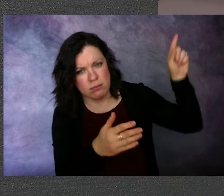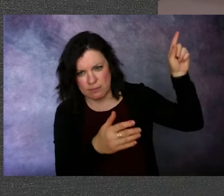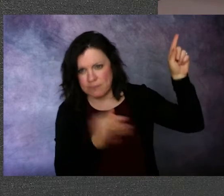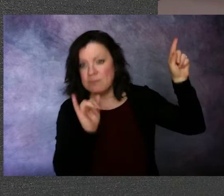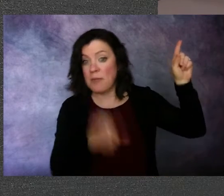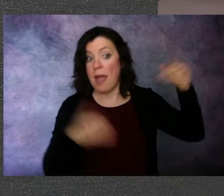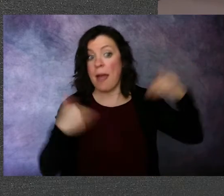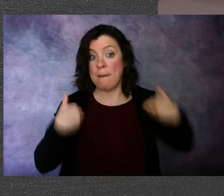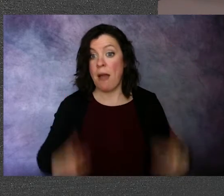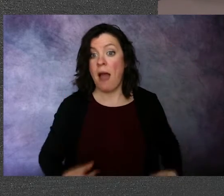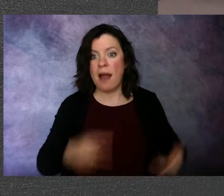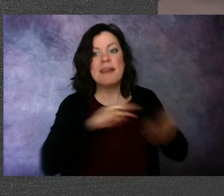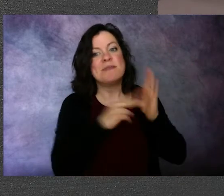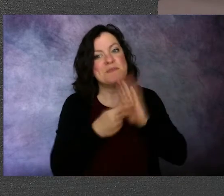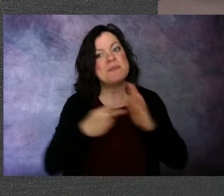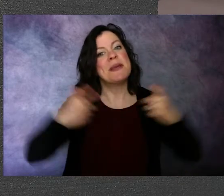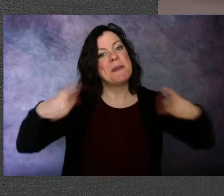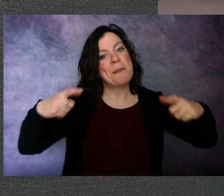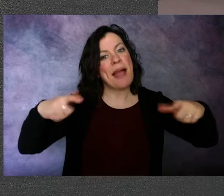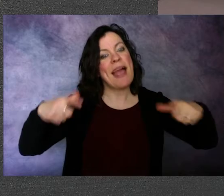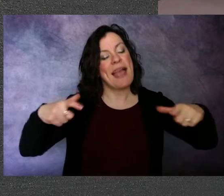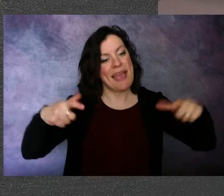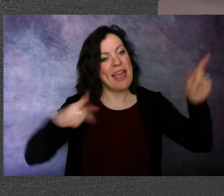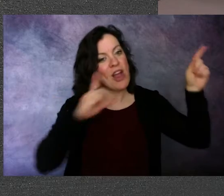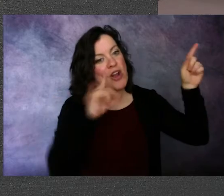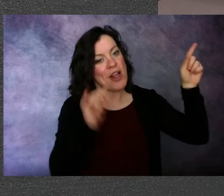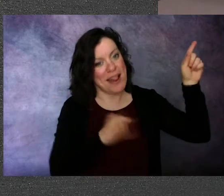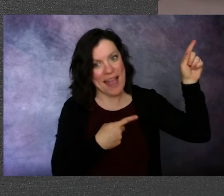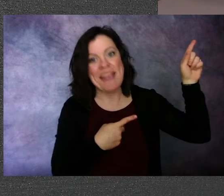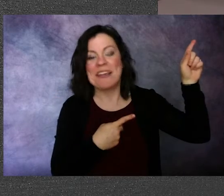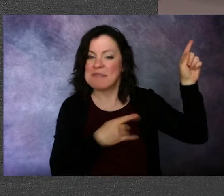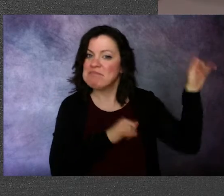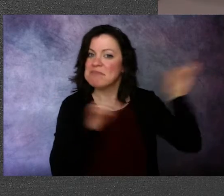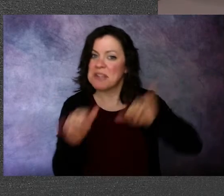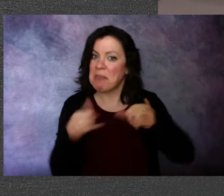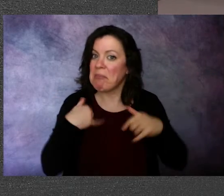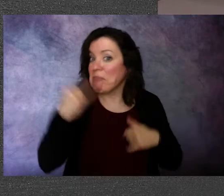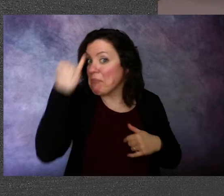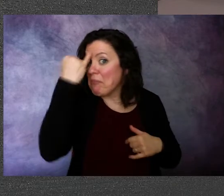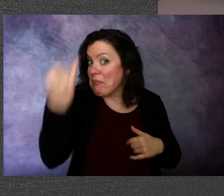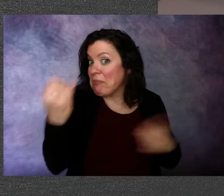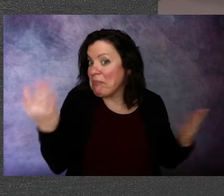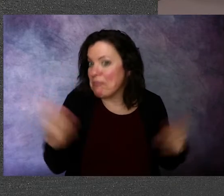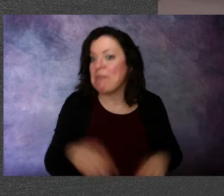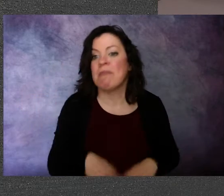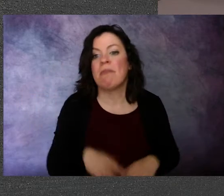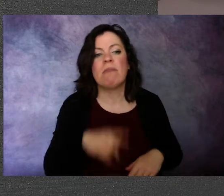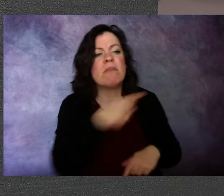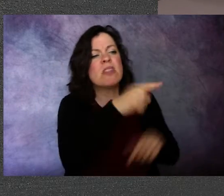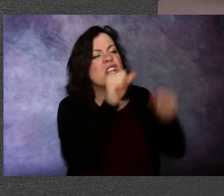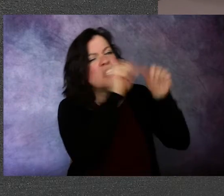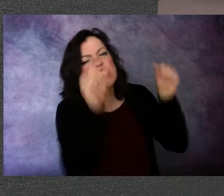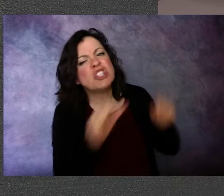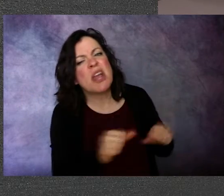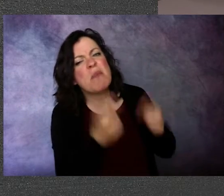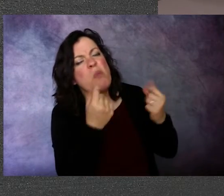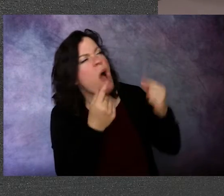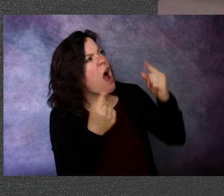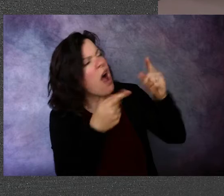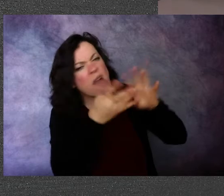That's gonna be our paper plate here like this. Then, what kind of shape do you think we could use